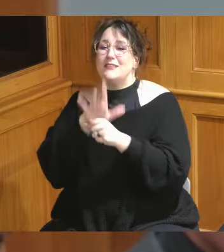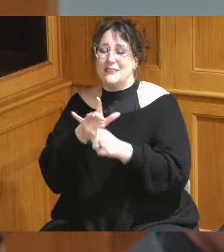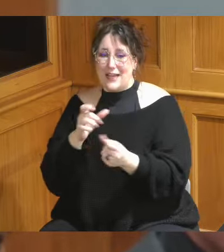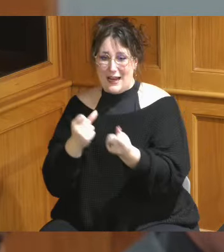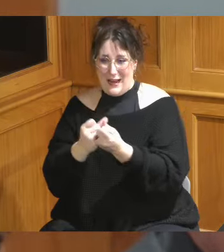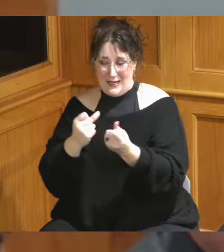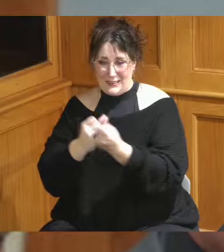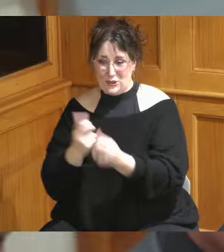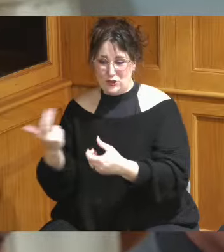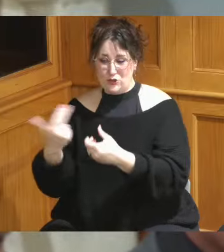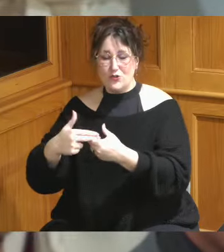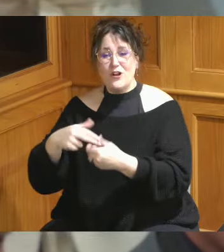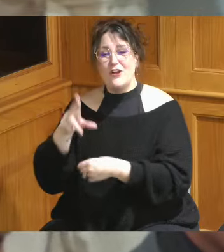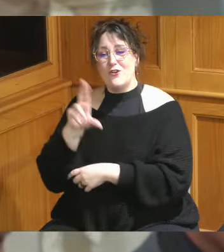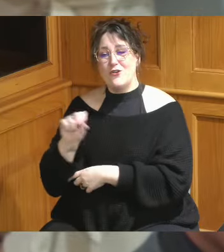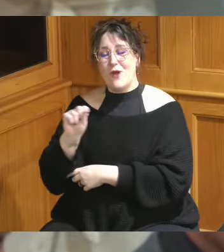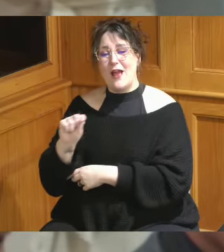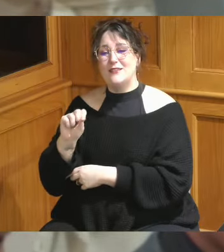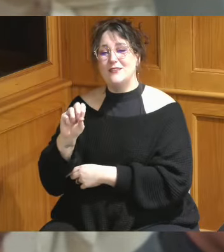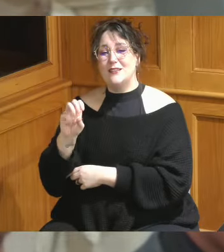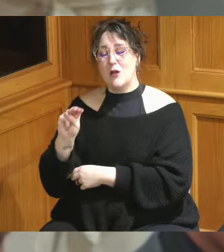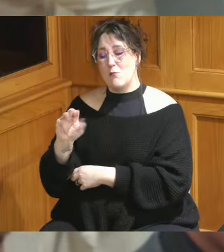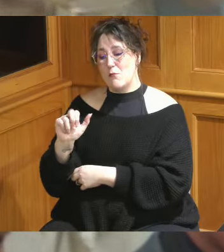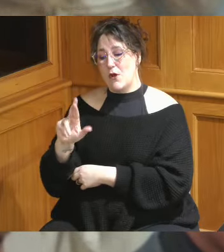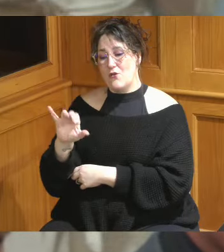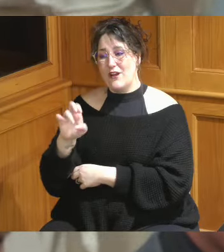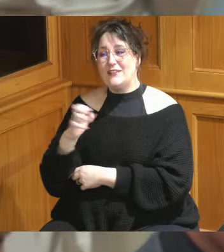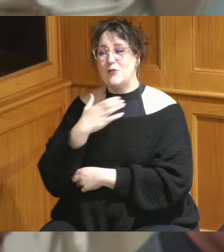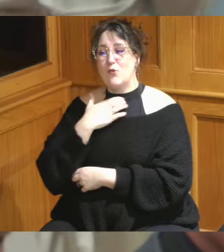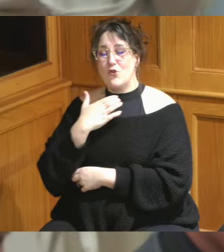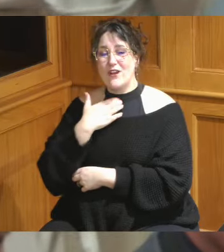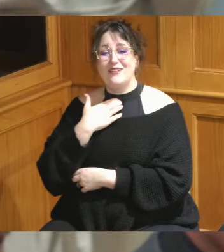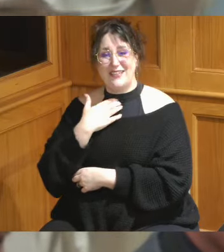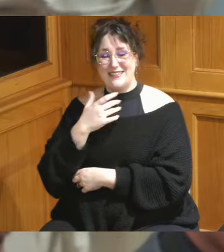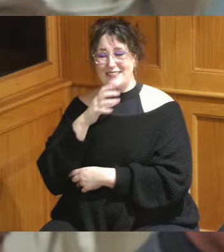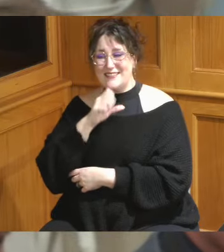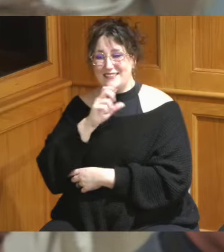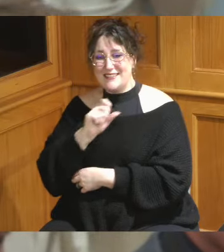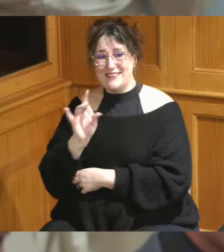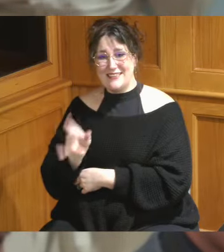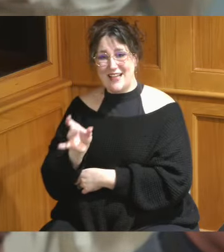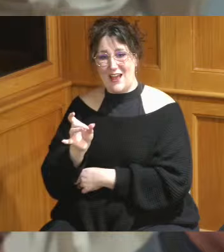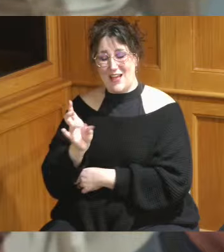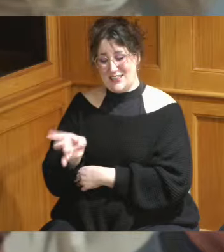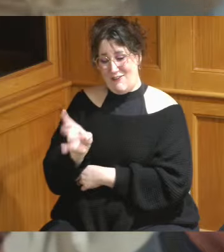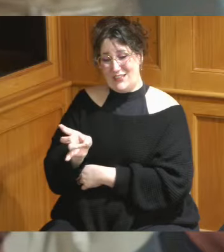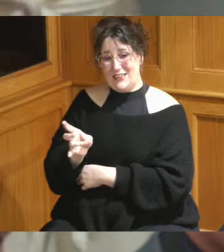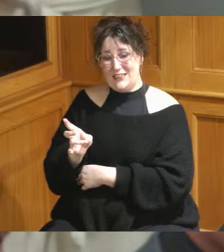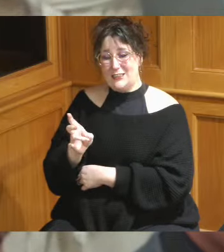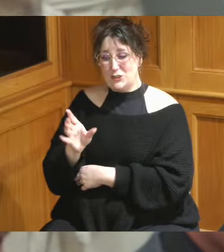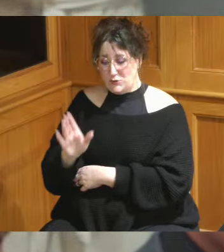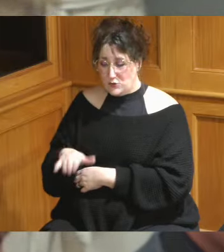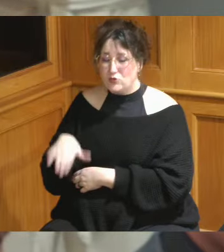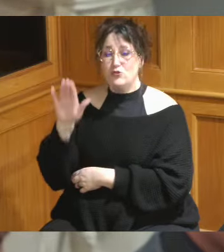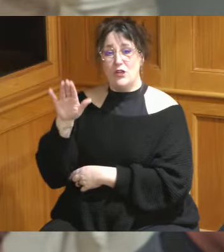joining the United States Marine Corps at 17 years old and serving for 12 years. And whereas Major M